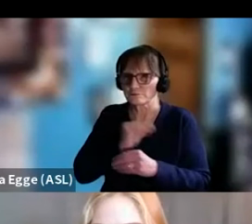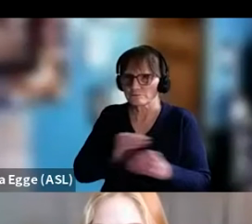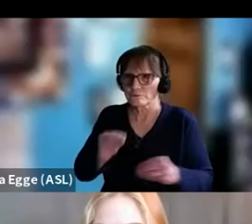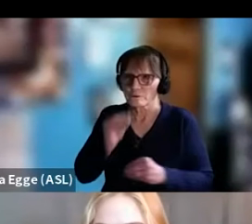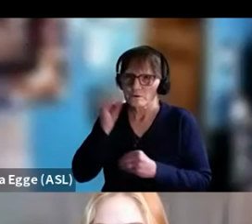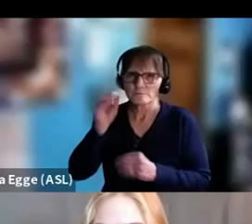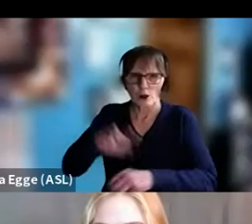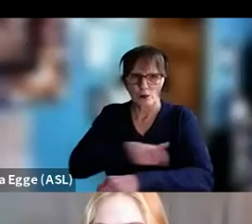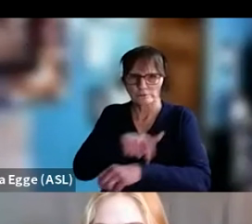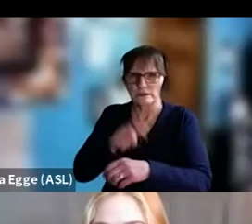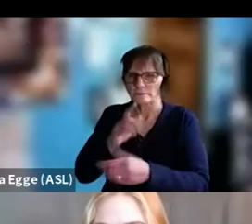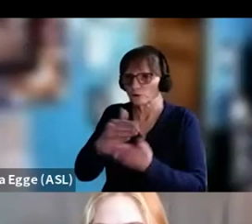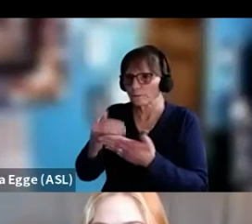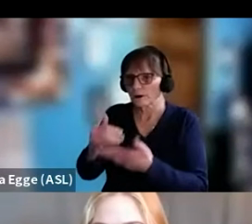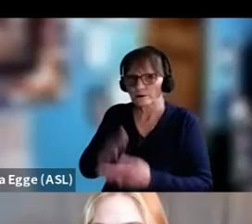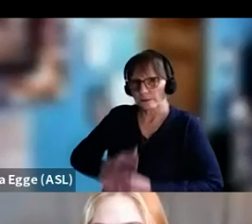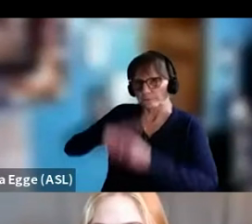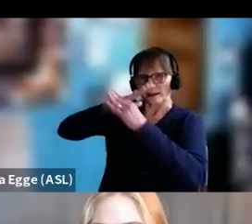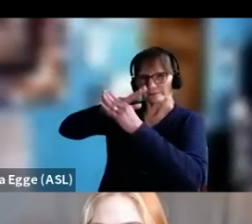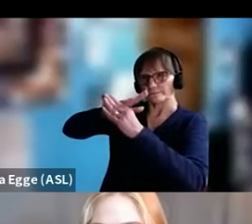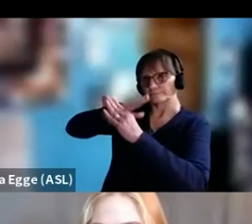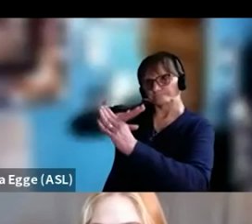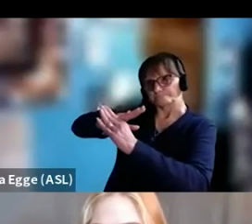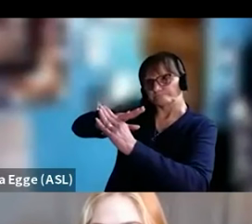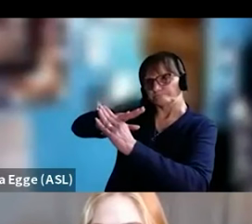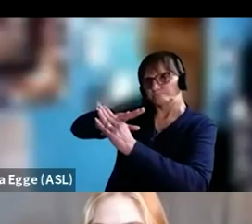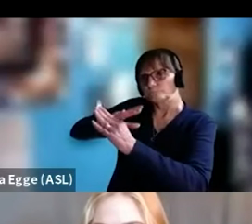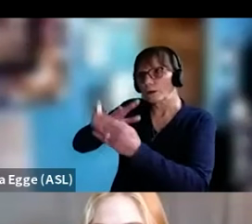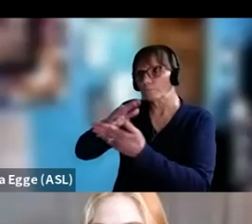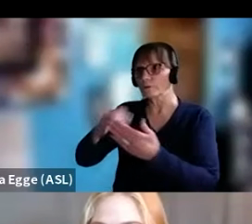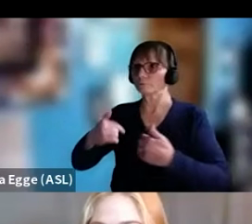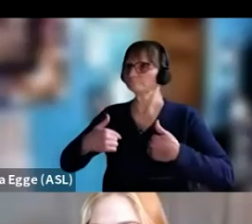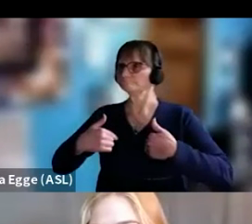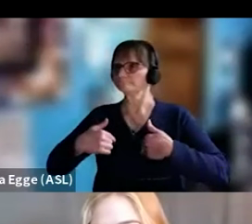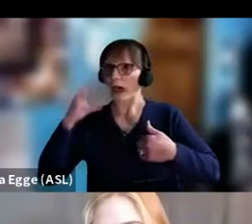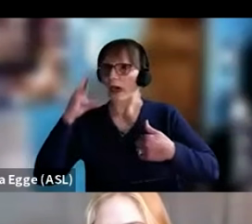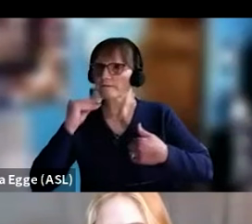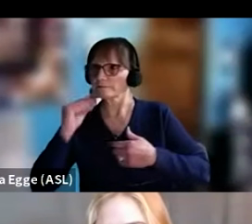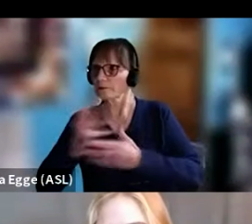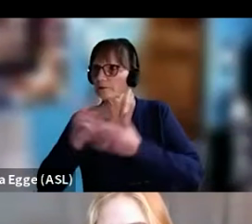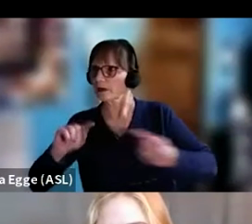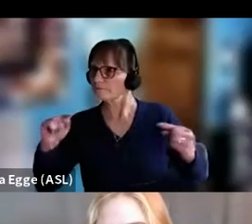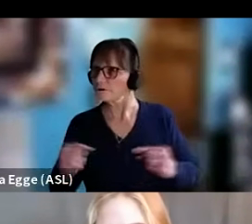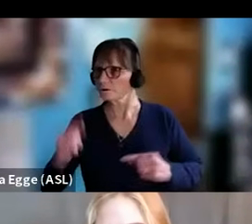And so part of this is a protective mechanism. Part of this is I have experienced a lot of hurt and trauma over time